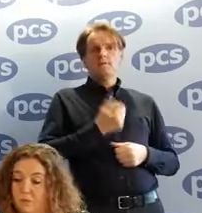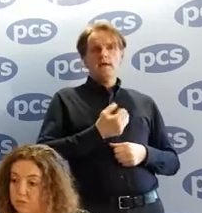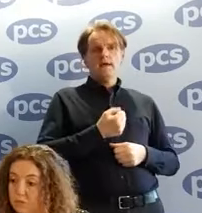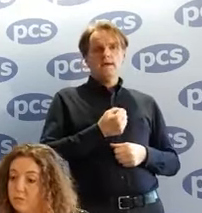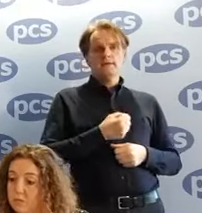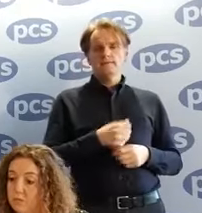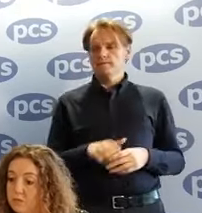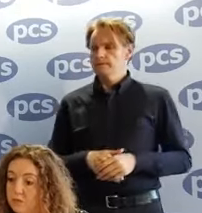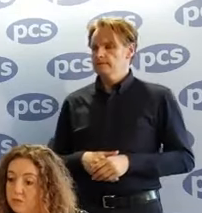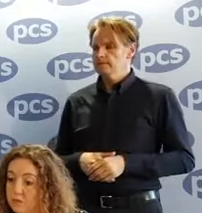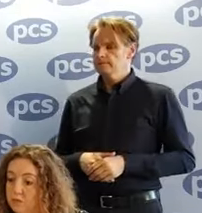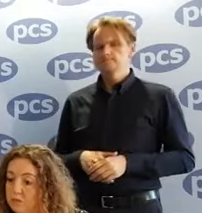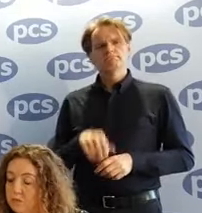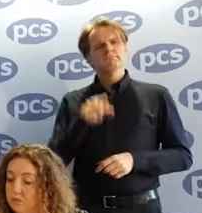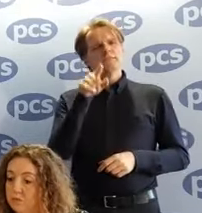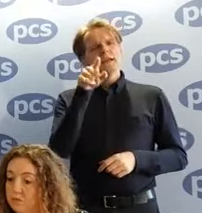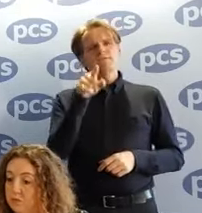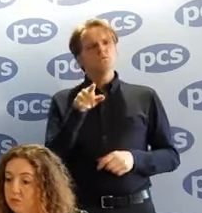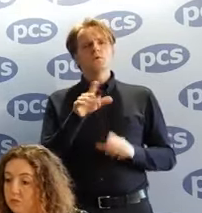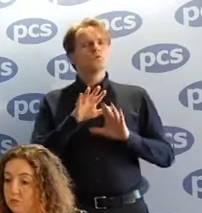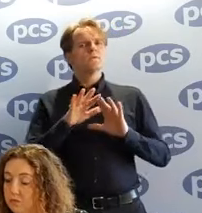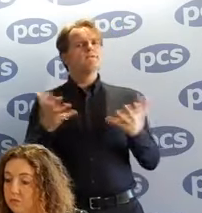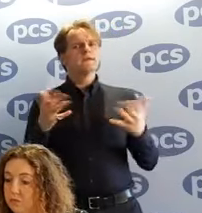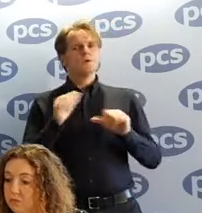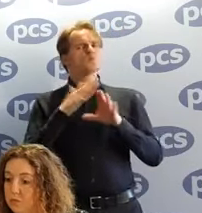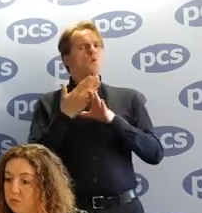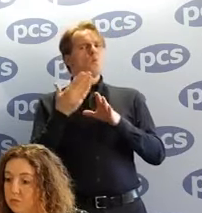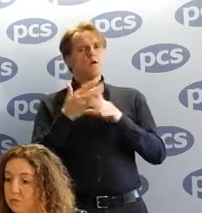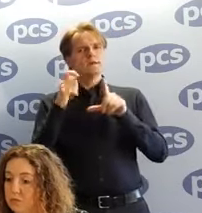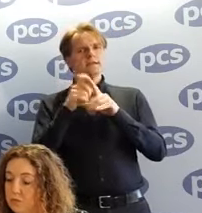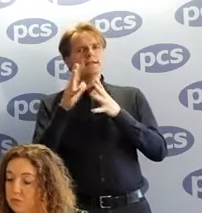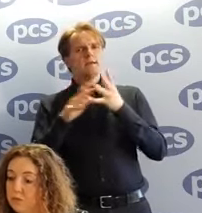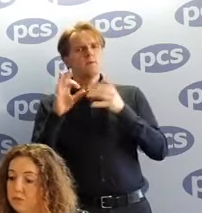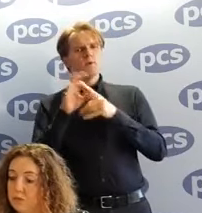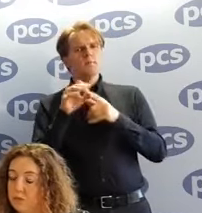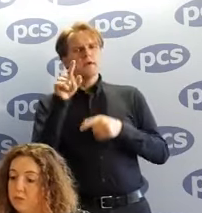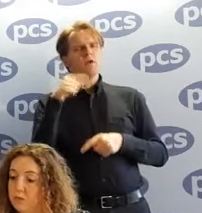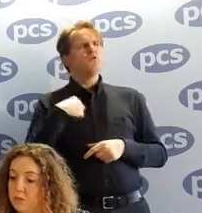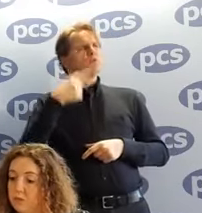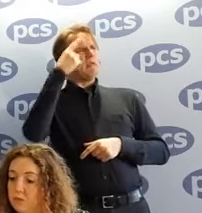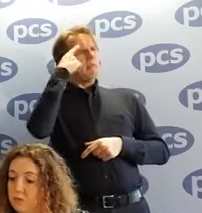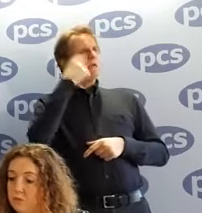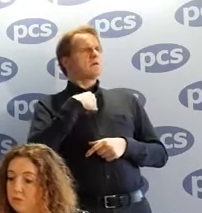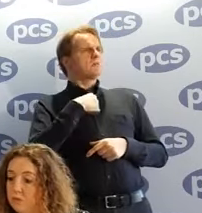if you are not in DWP you may sort of wonder about some of the phrases that we're